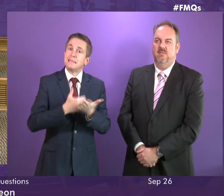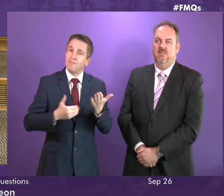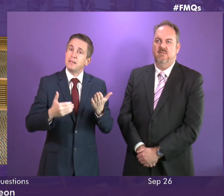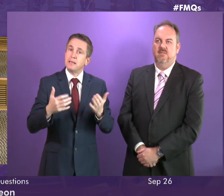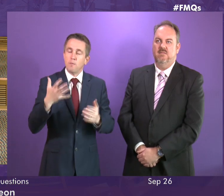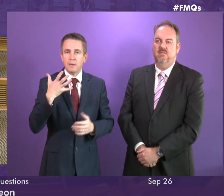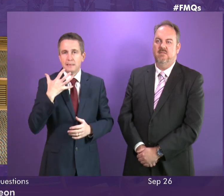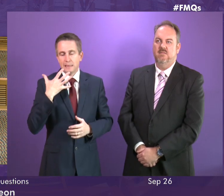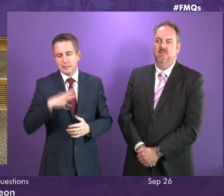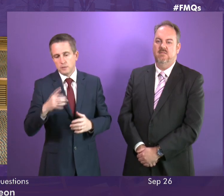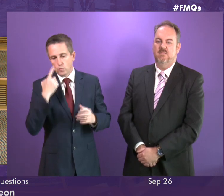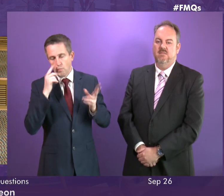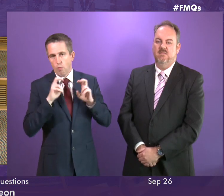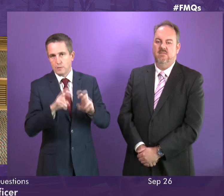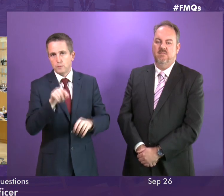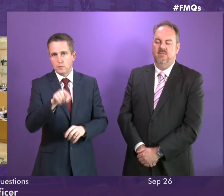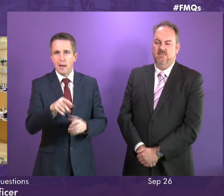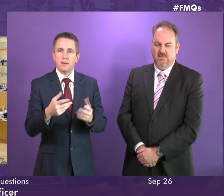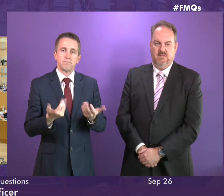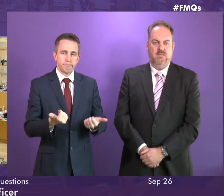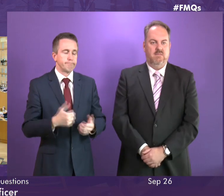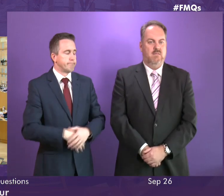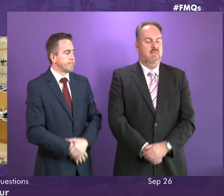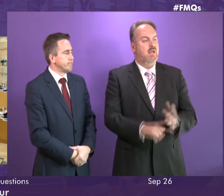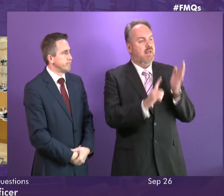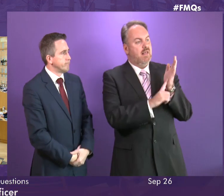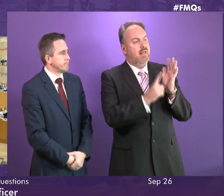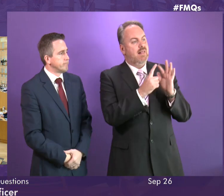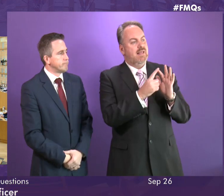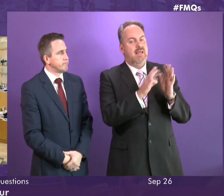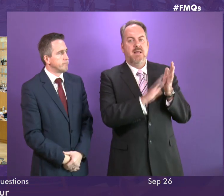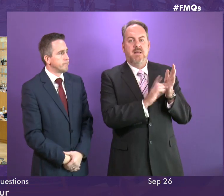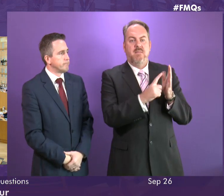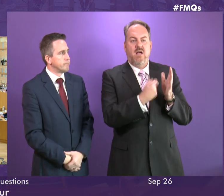that is taken at any level of the national health service. Lifeline Flights (Orkney and Shetland) Liam McArthur (Orkney Islands) (LD):